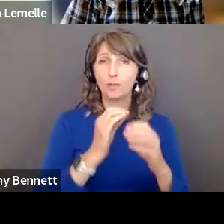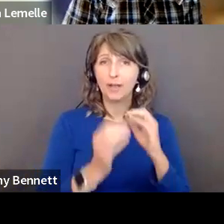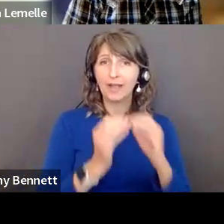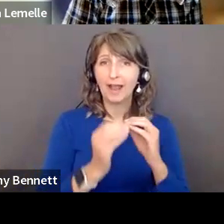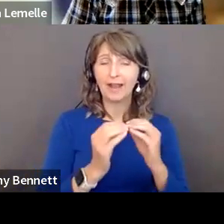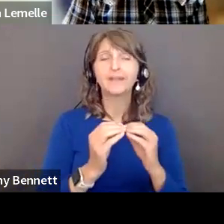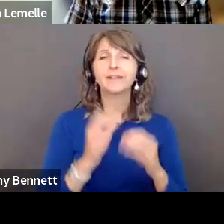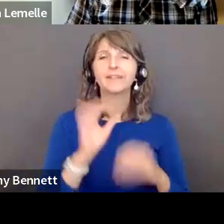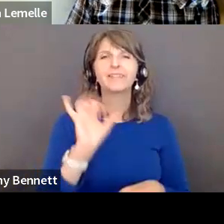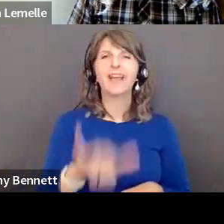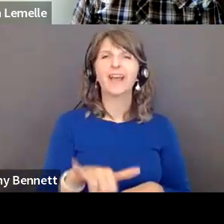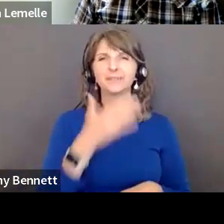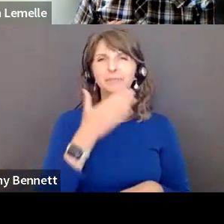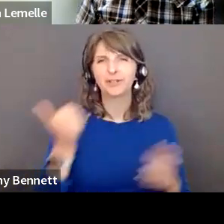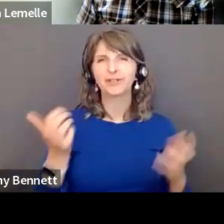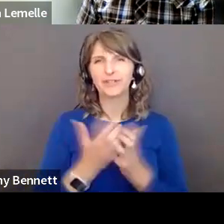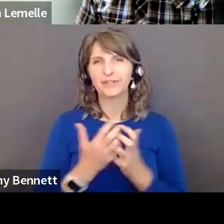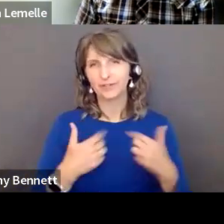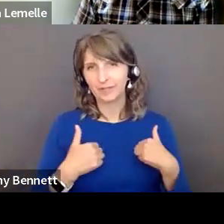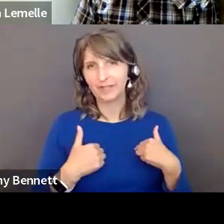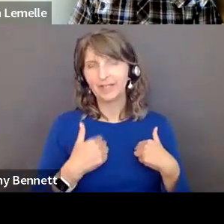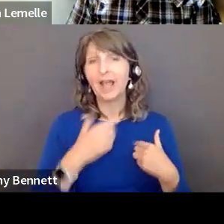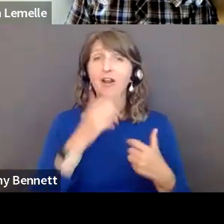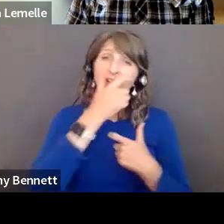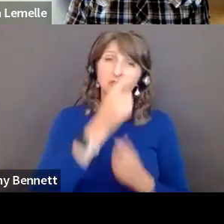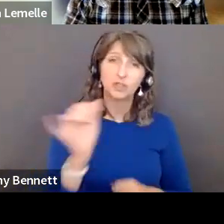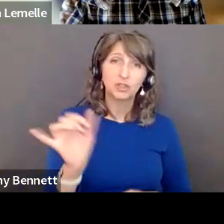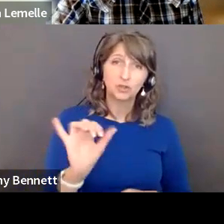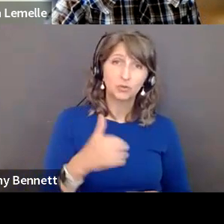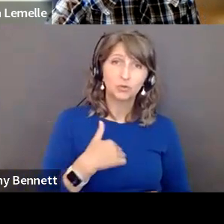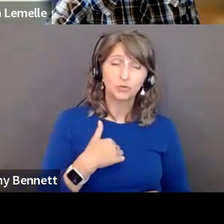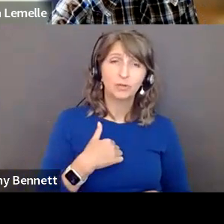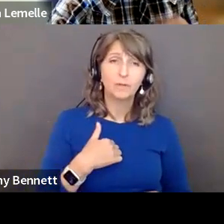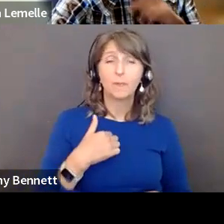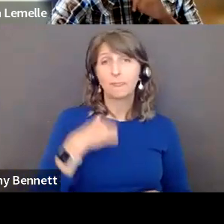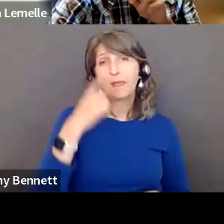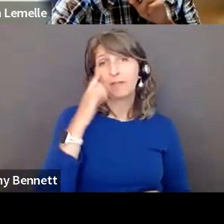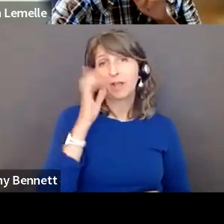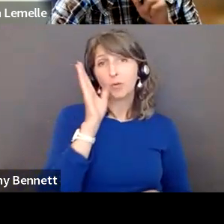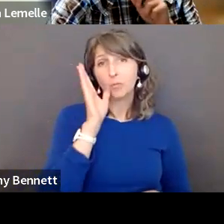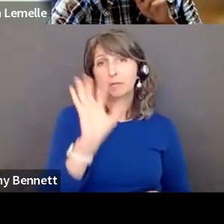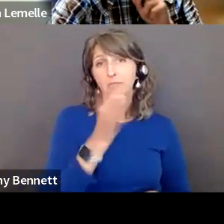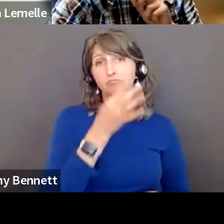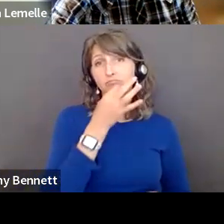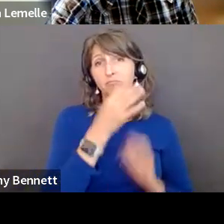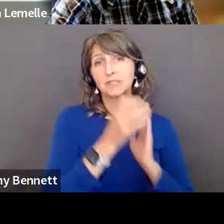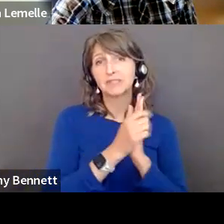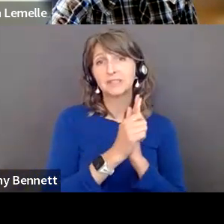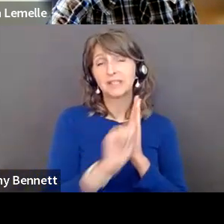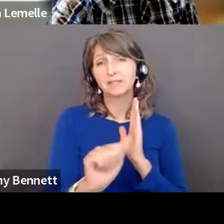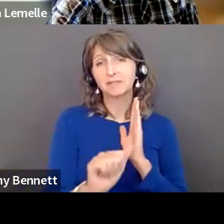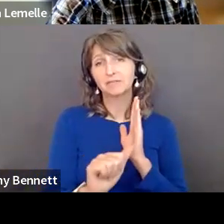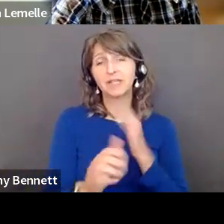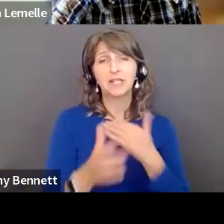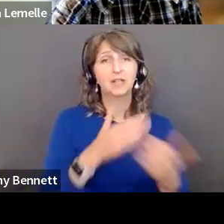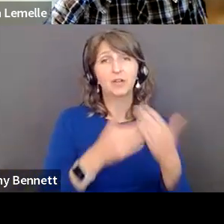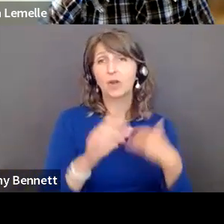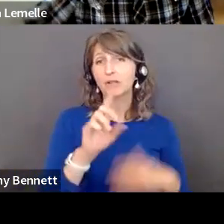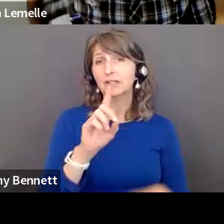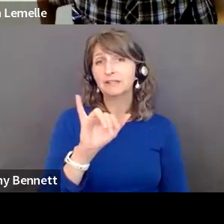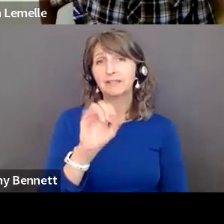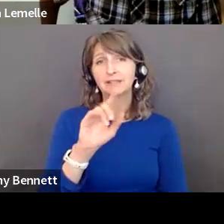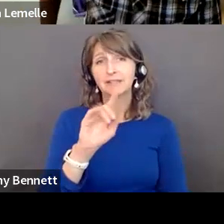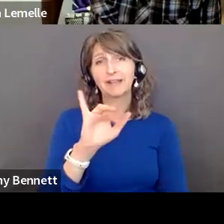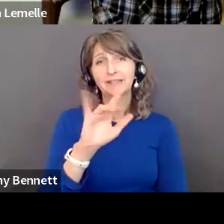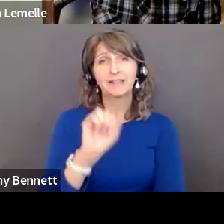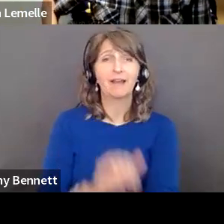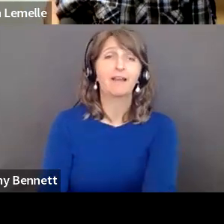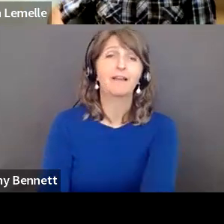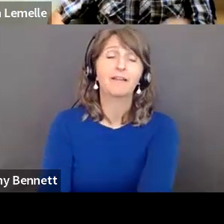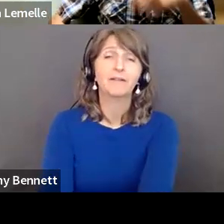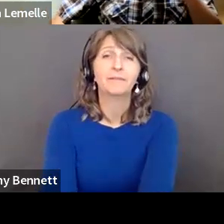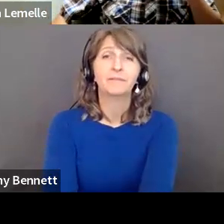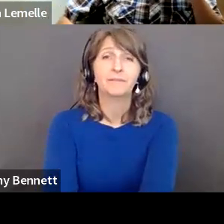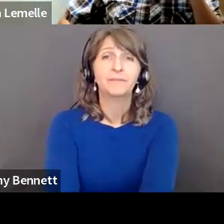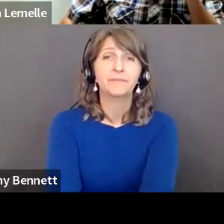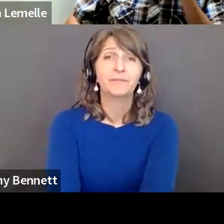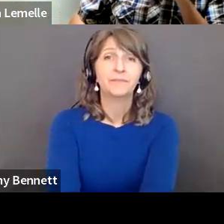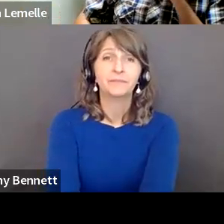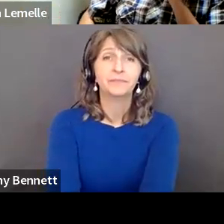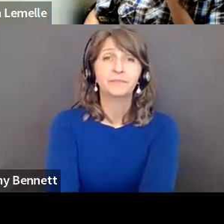So. I think, I'll be Good in that with my dyslexia.